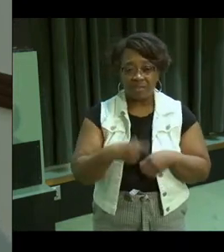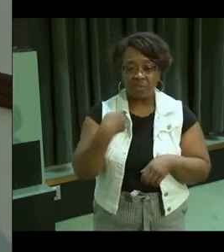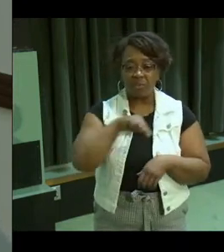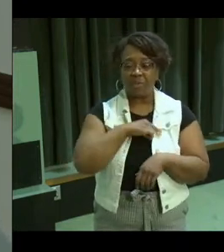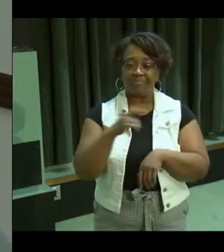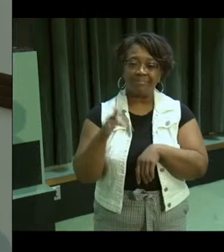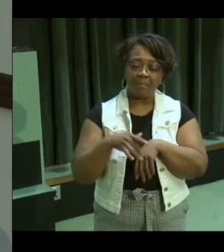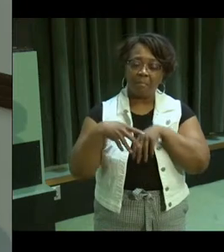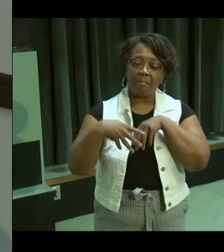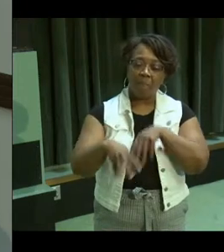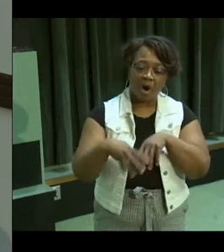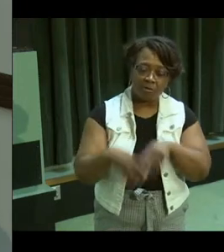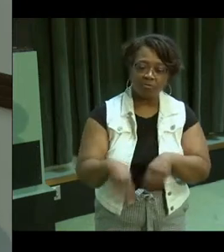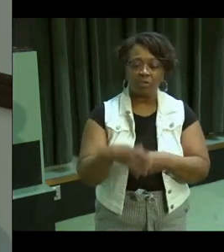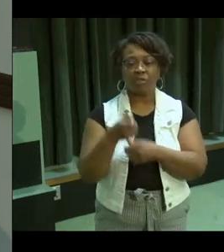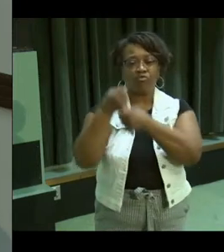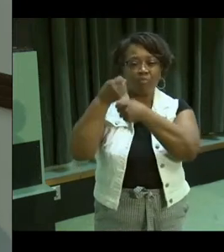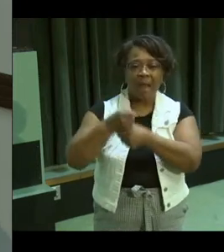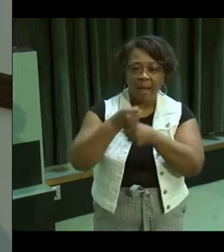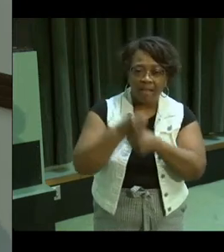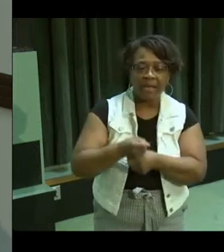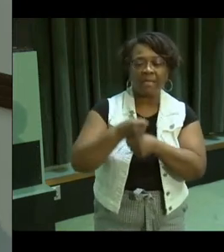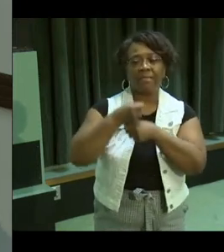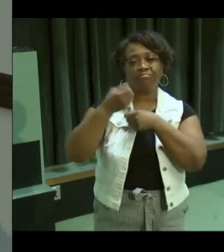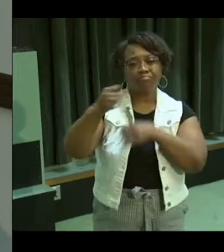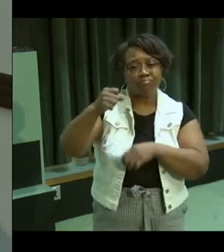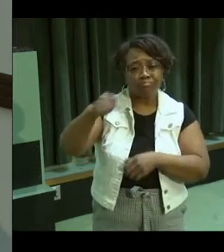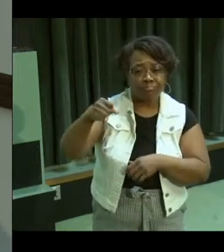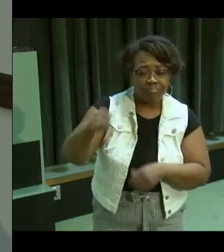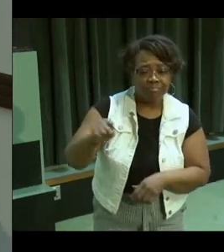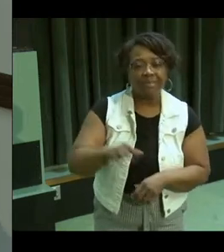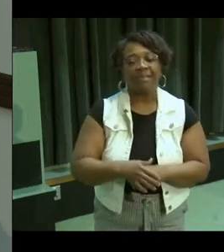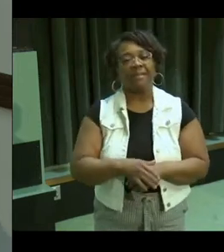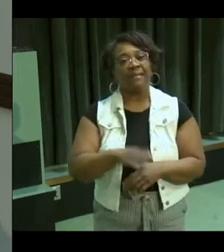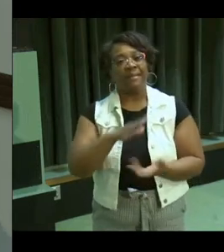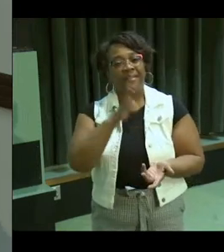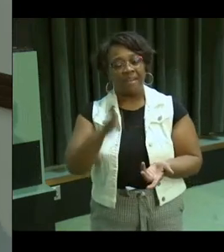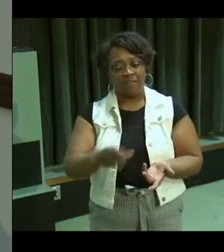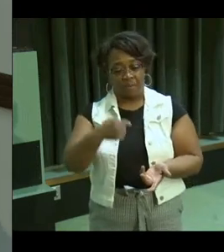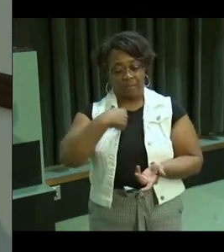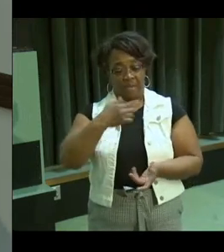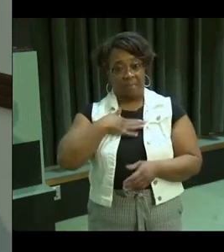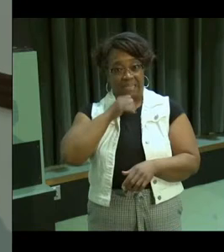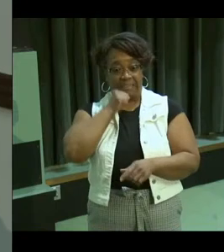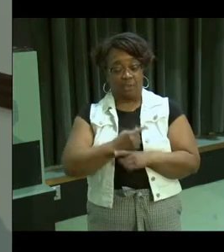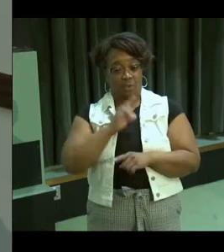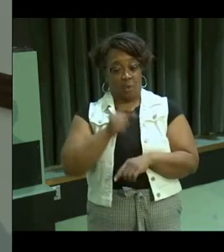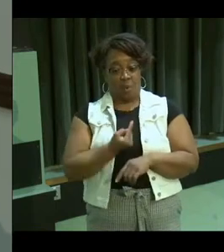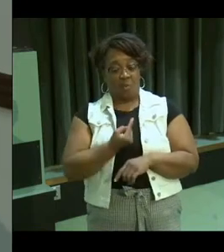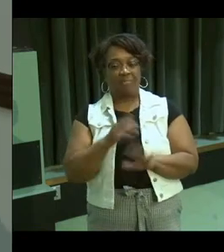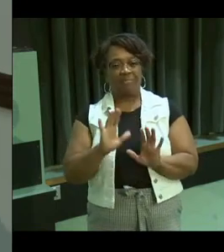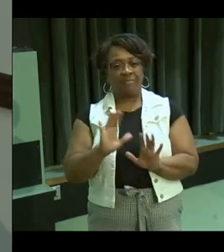and rallies and, you know, and